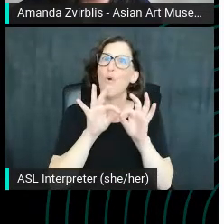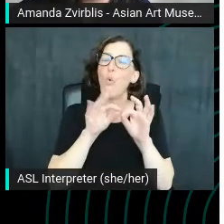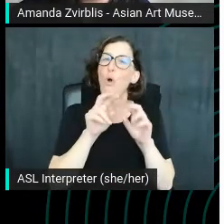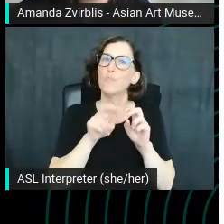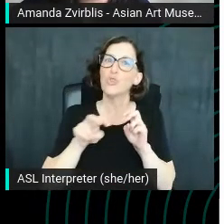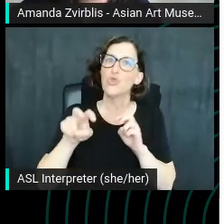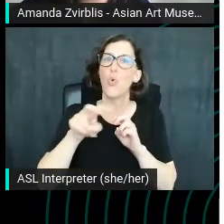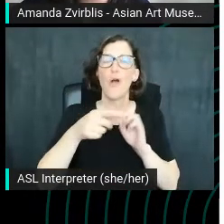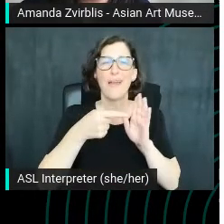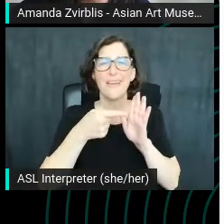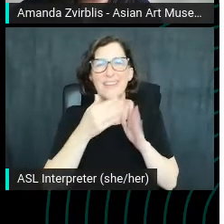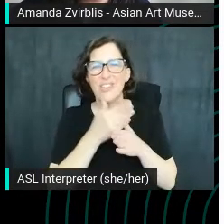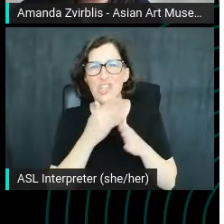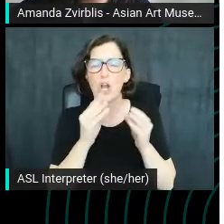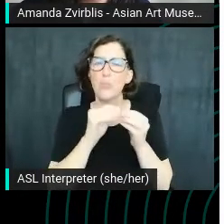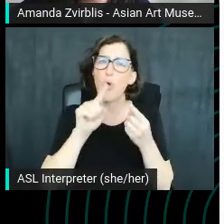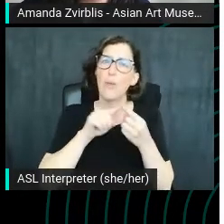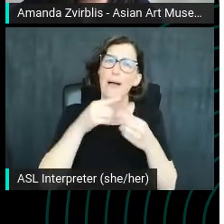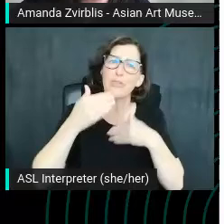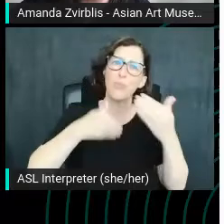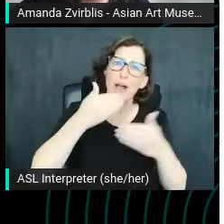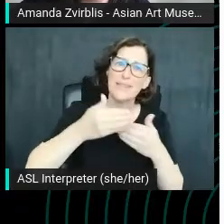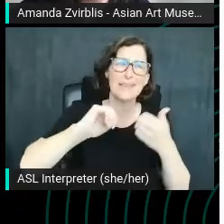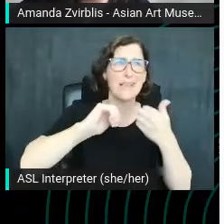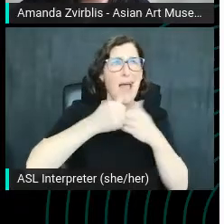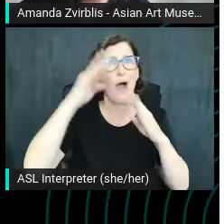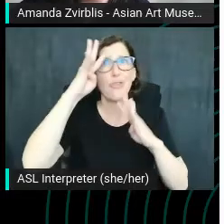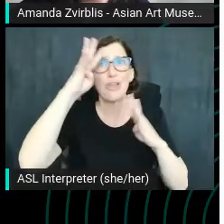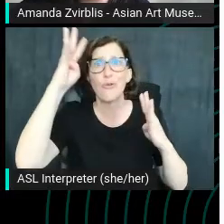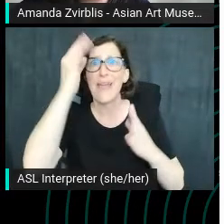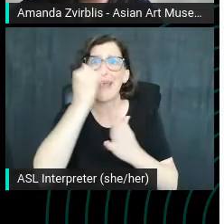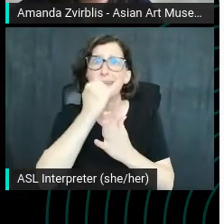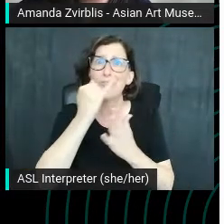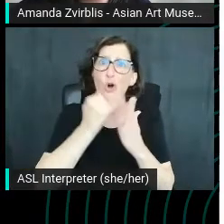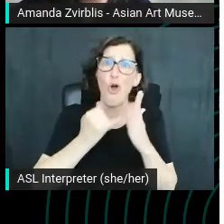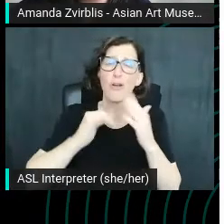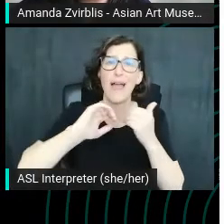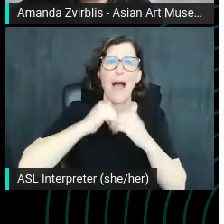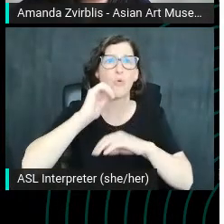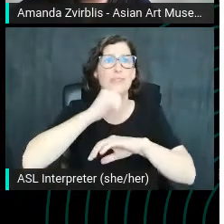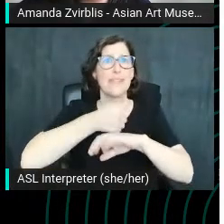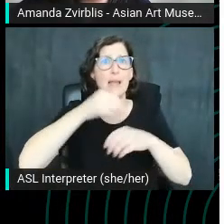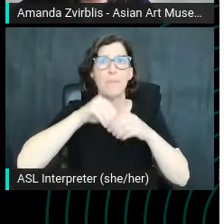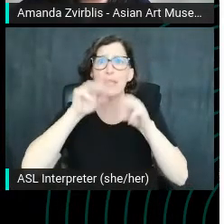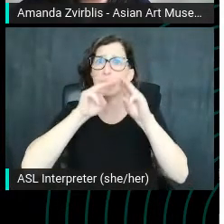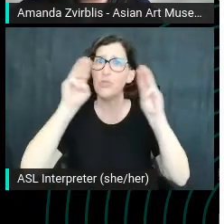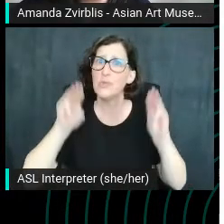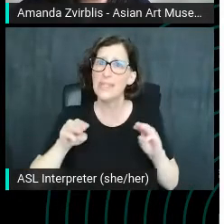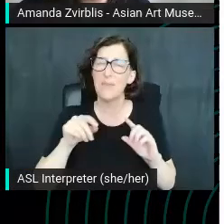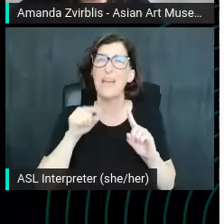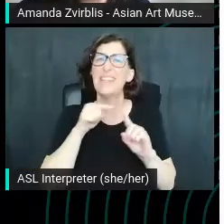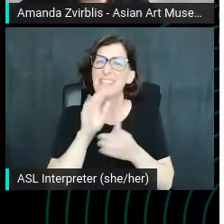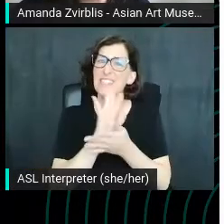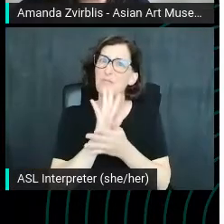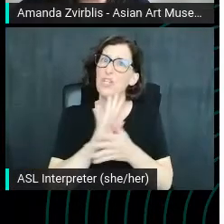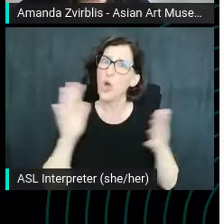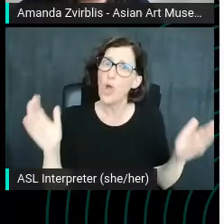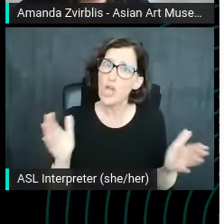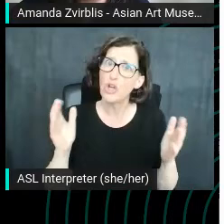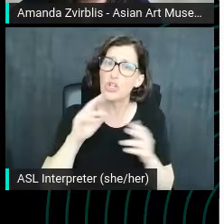how the art was created and installed at the museum. This type of video encourages people to return,